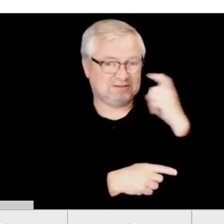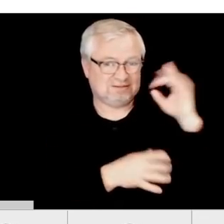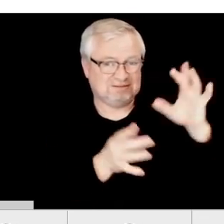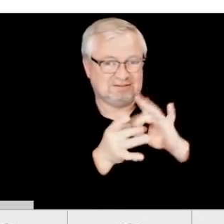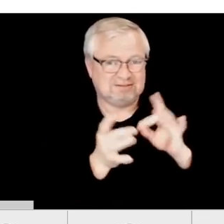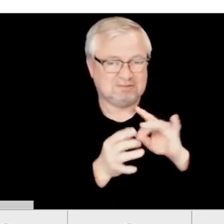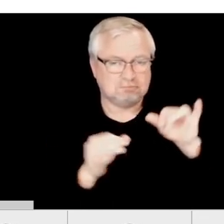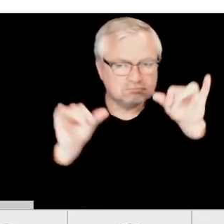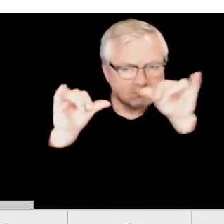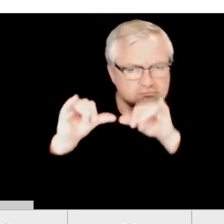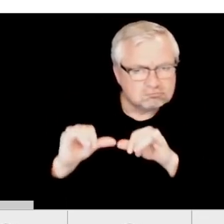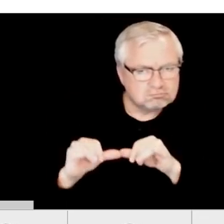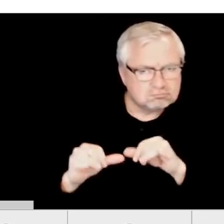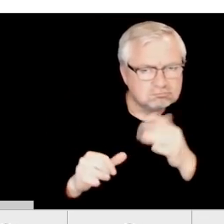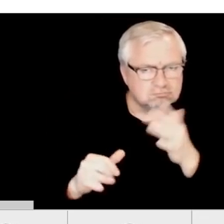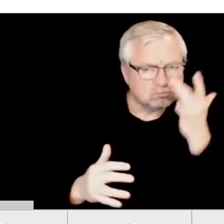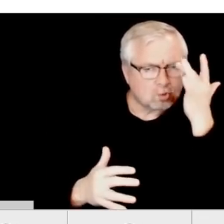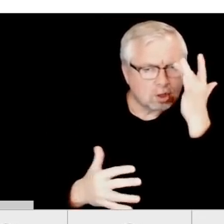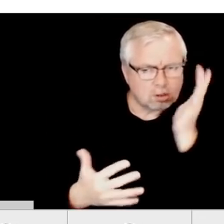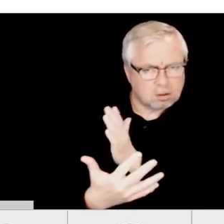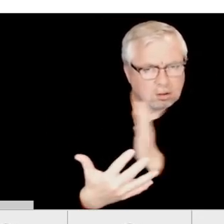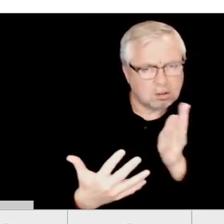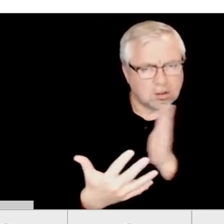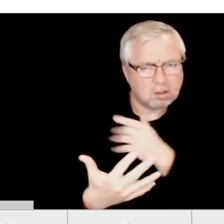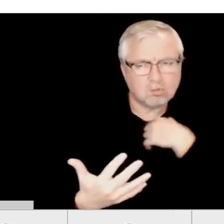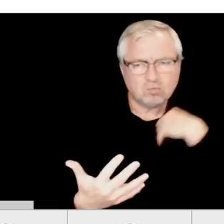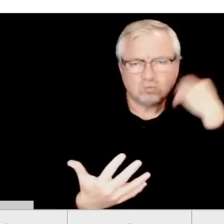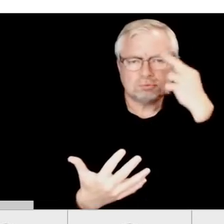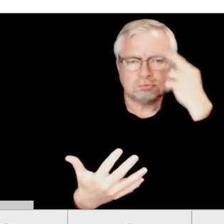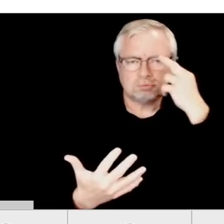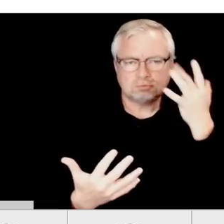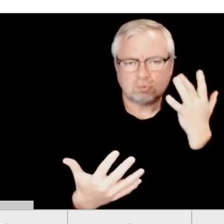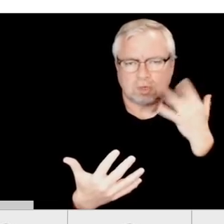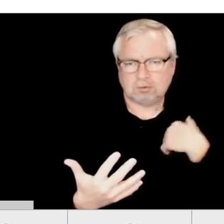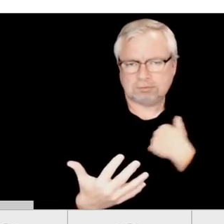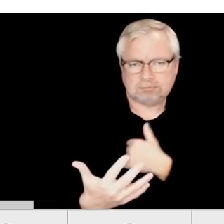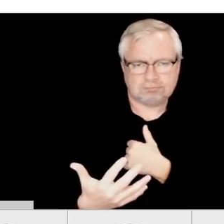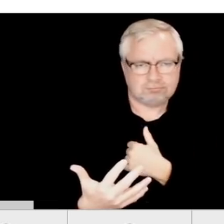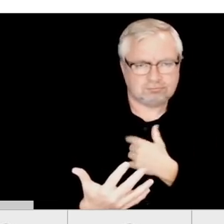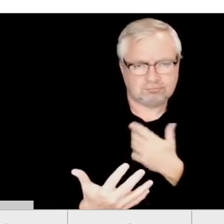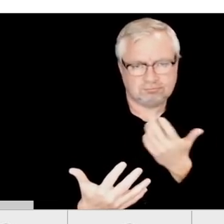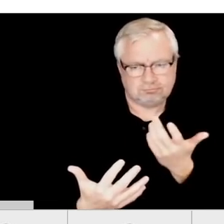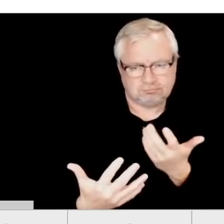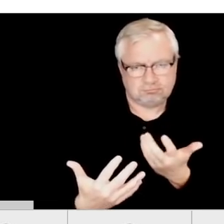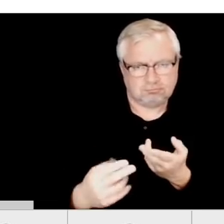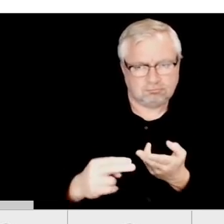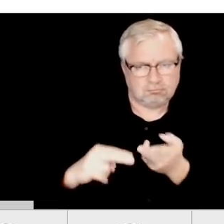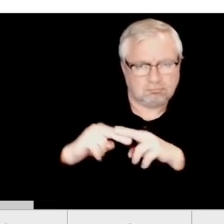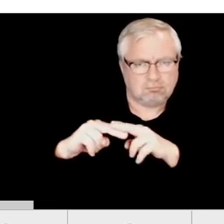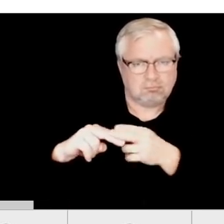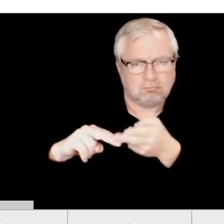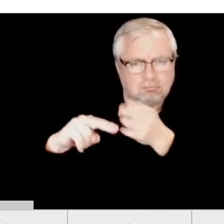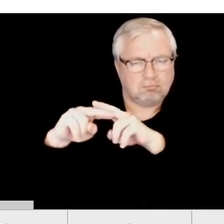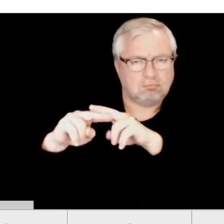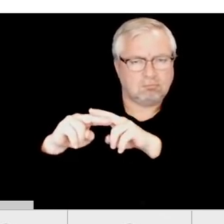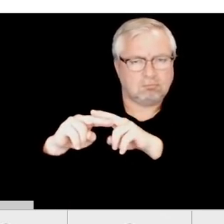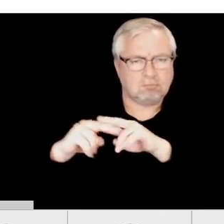realizing we have more infection than this assumption about contact reduction accommodates.